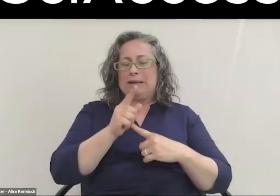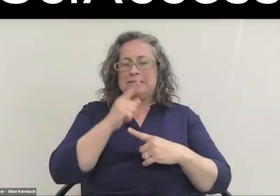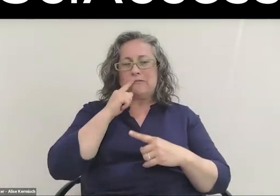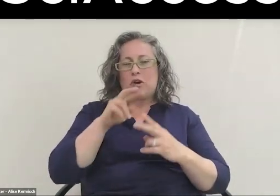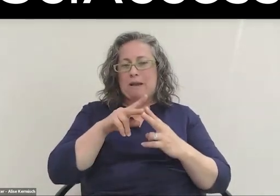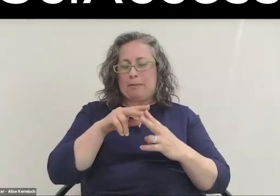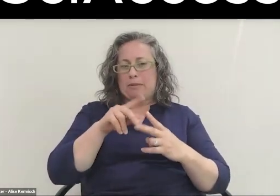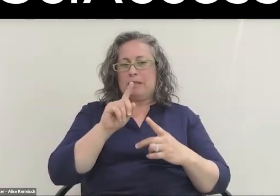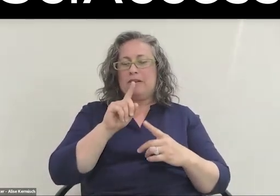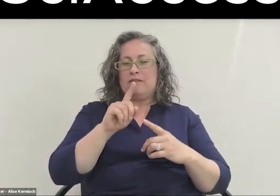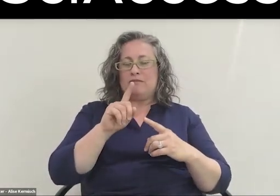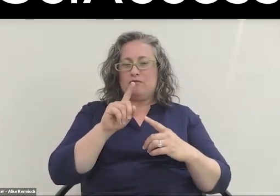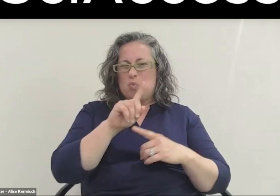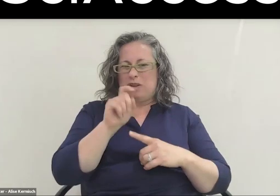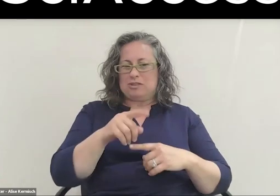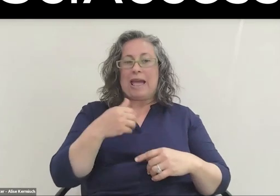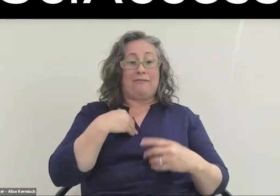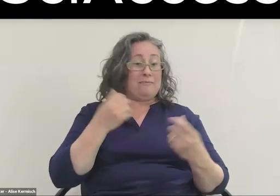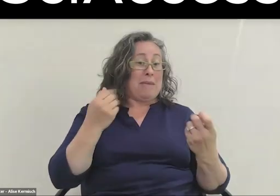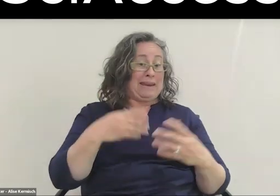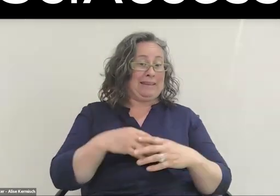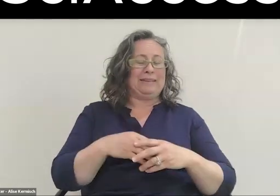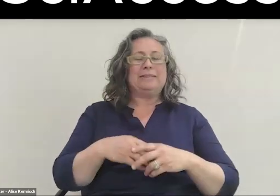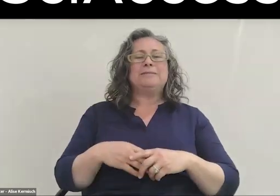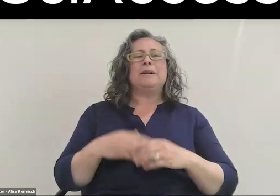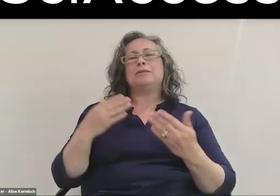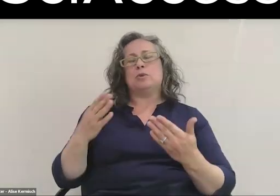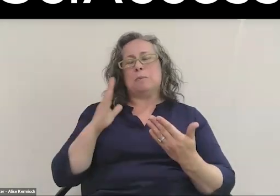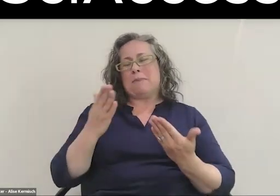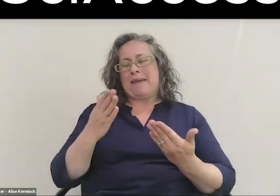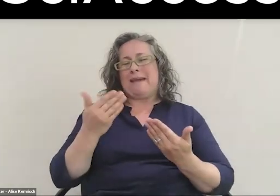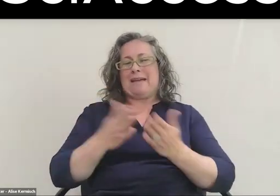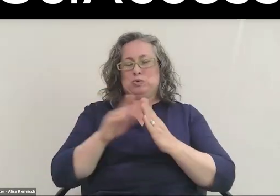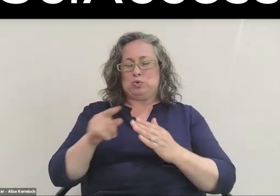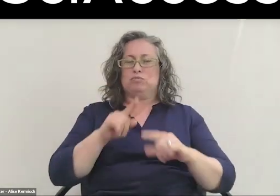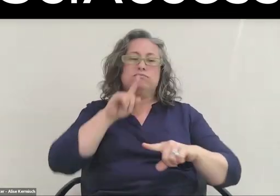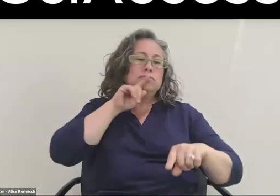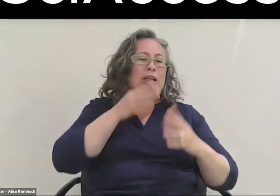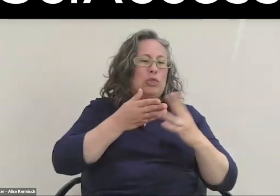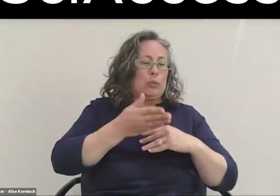You have many, so we might have you answer some via text, but I'll go ahead and ask a few here.